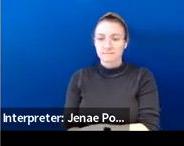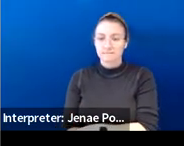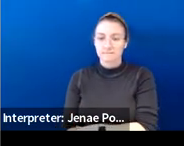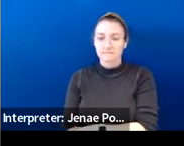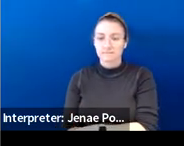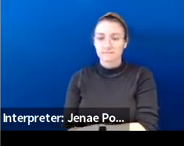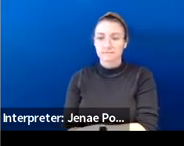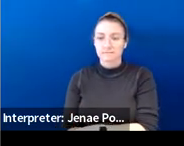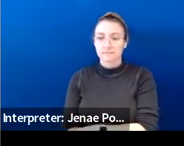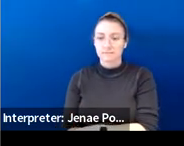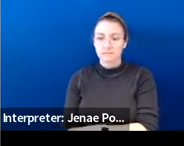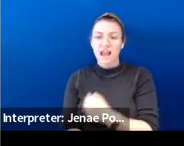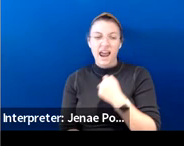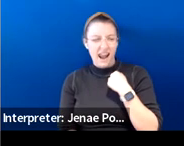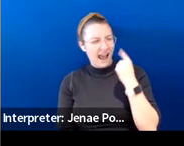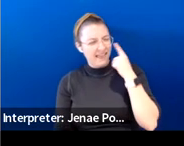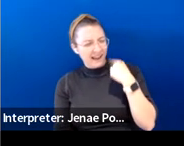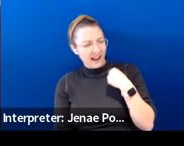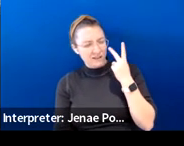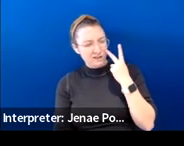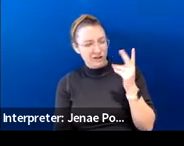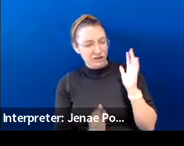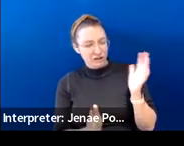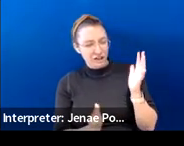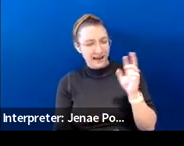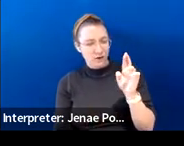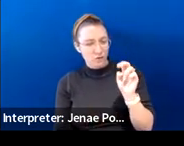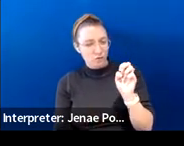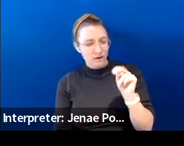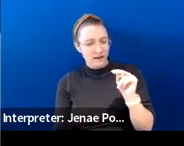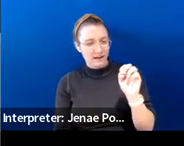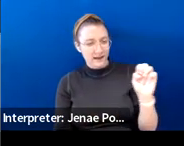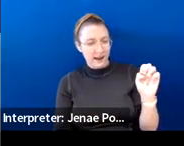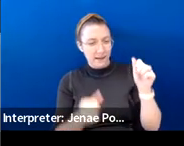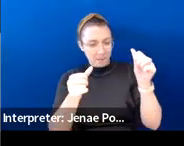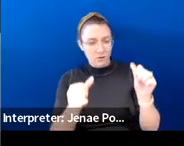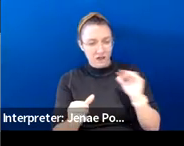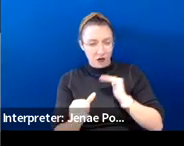And I believe I saw in the chat, Rene posted our email addresses and a chat